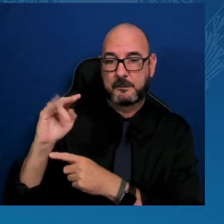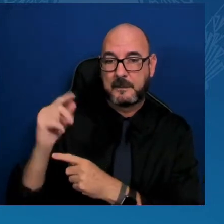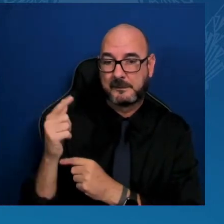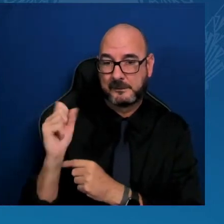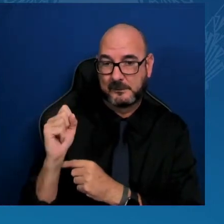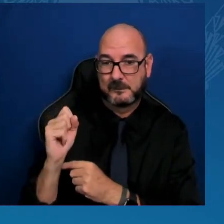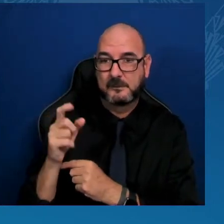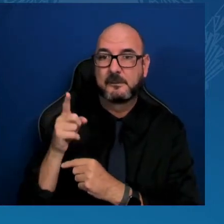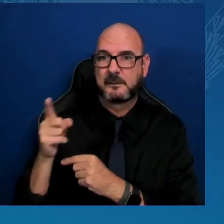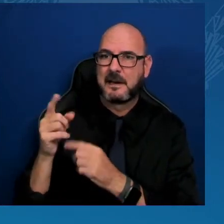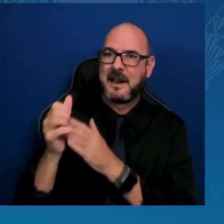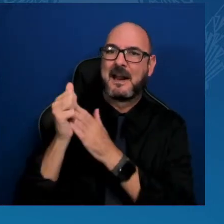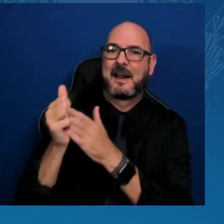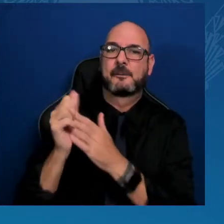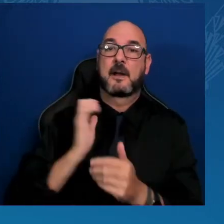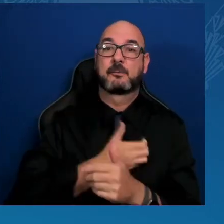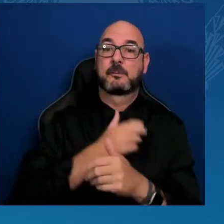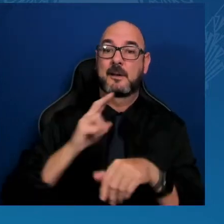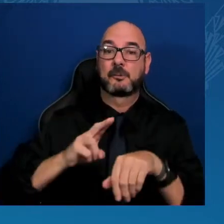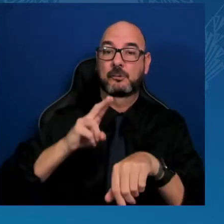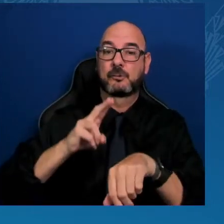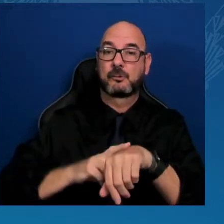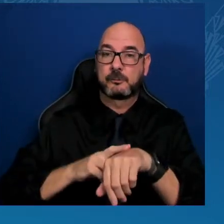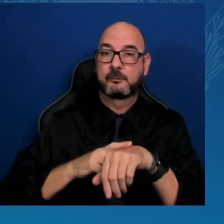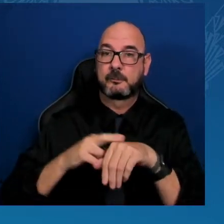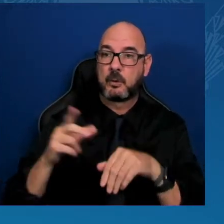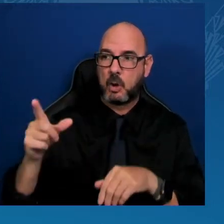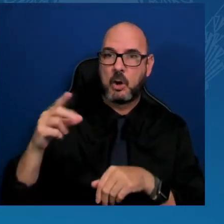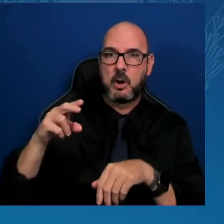So, I thank you all for your service to our country.